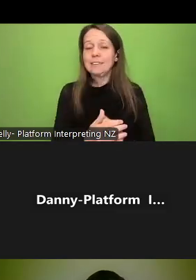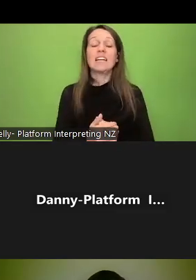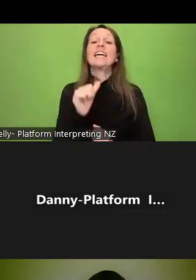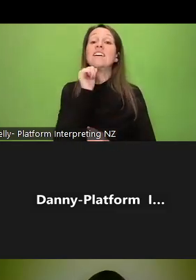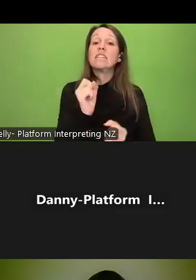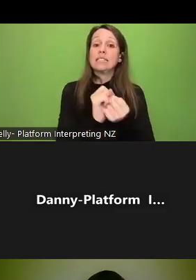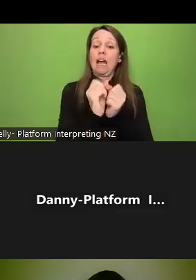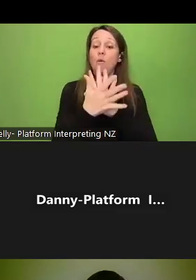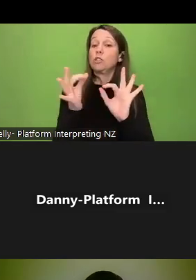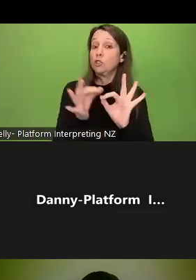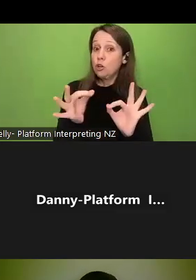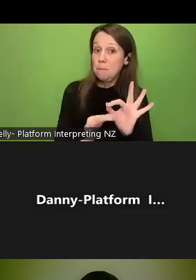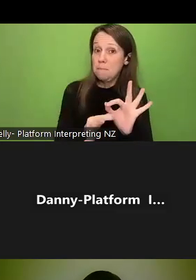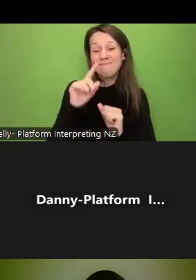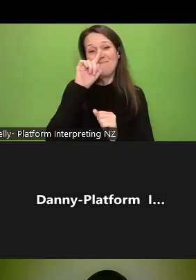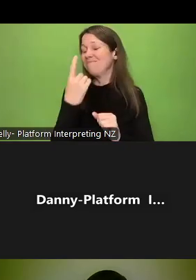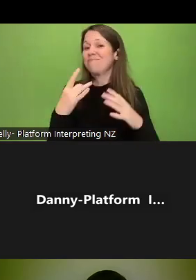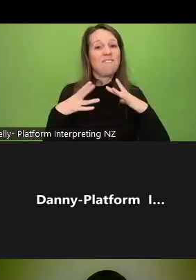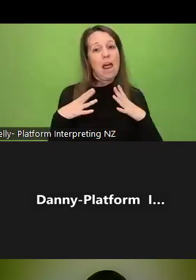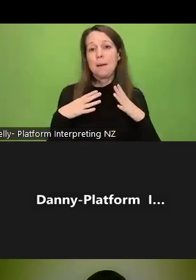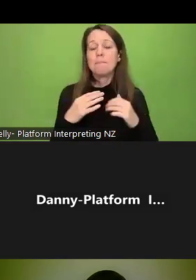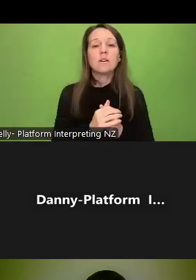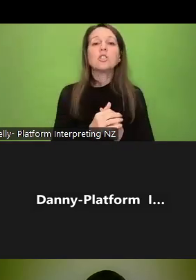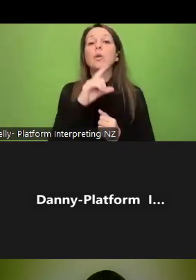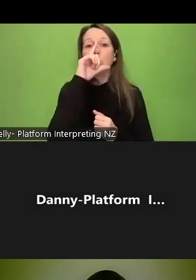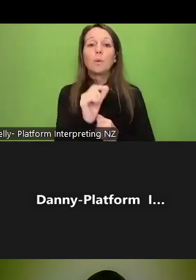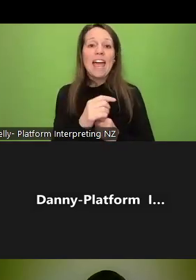You can create a do-it-yourself show summary resource,